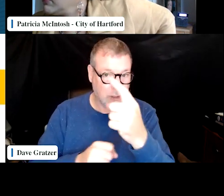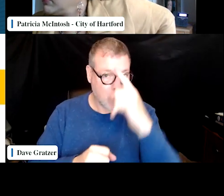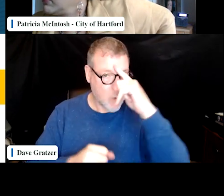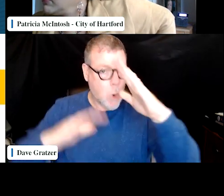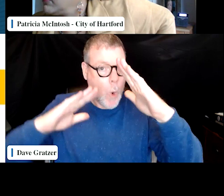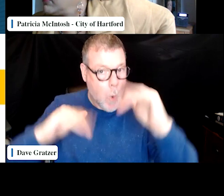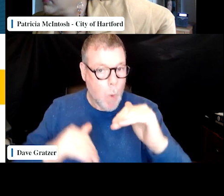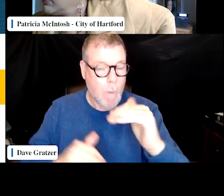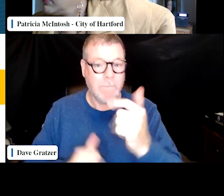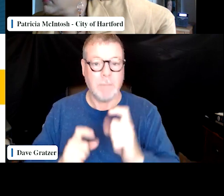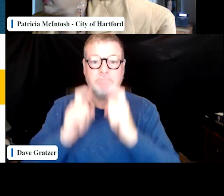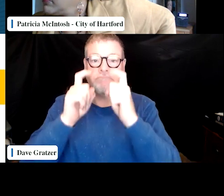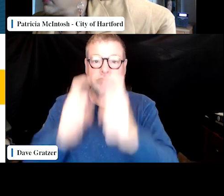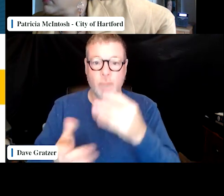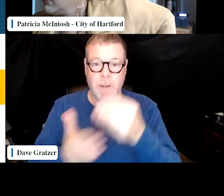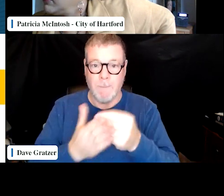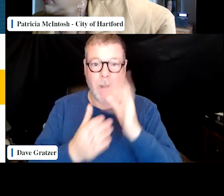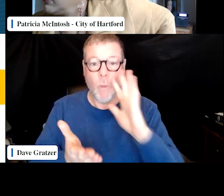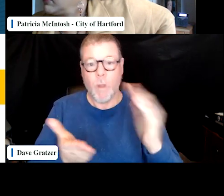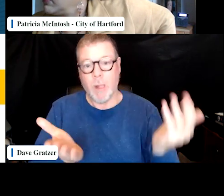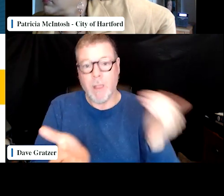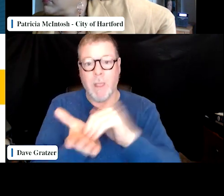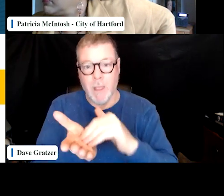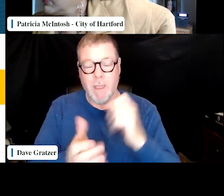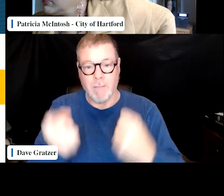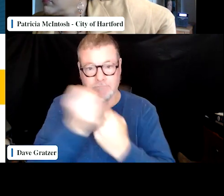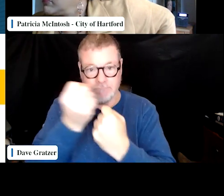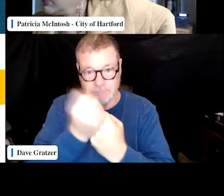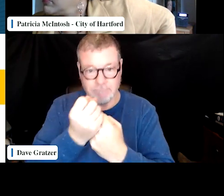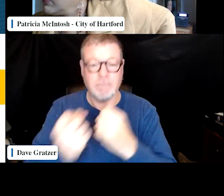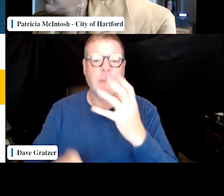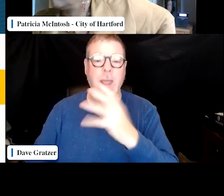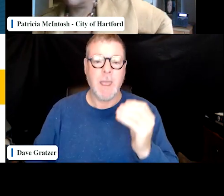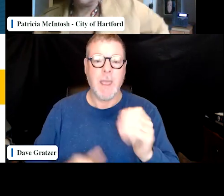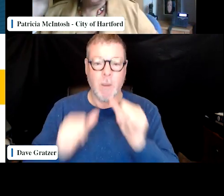so we can continue our work. And then, I'm actually